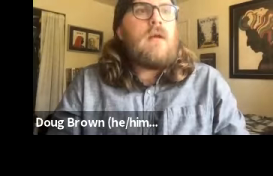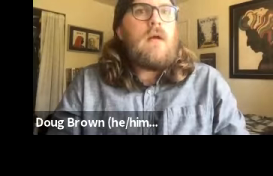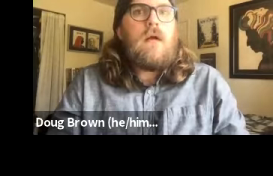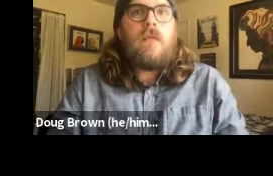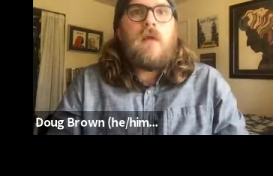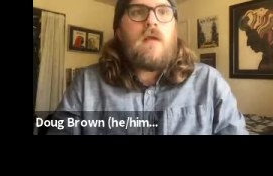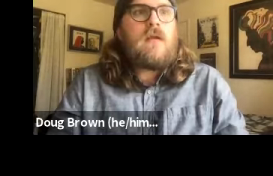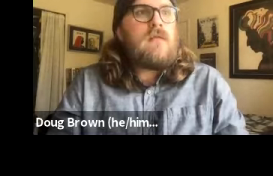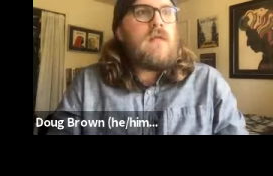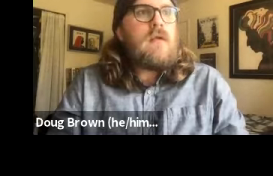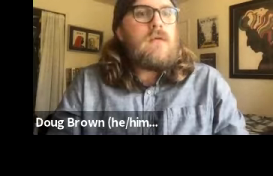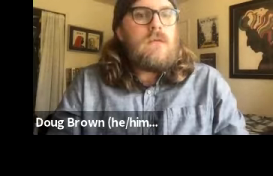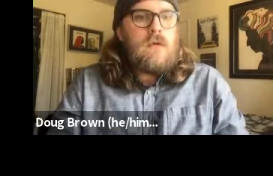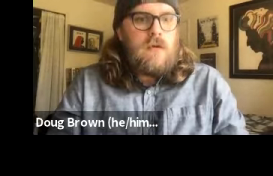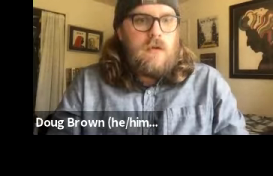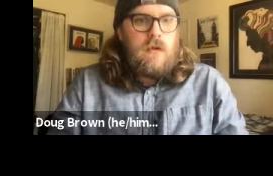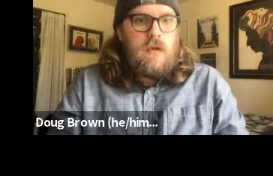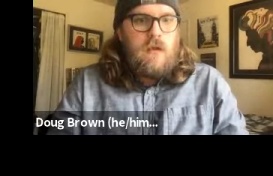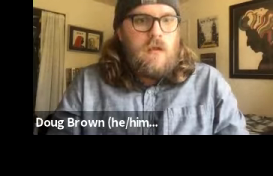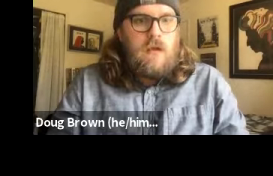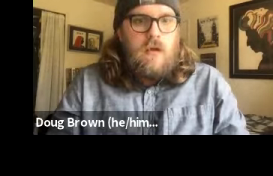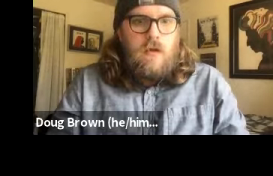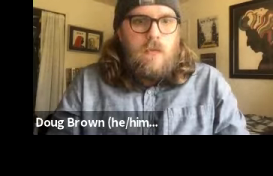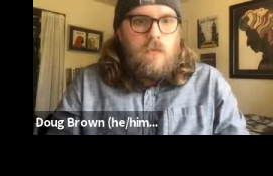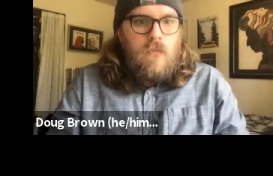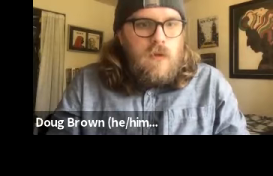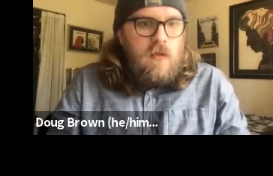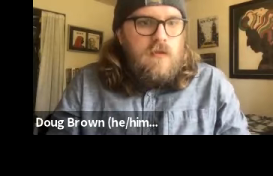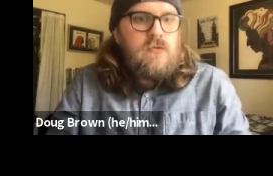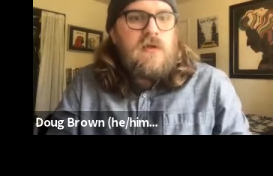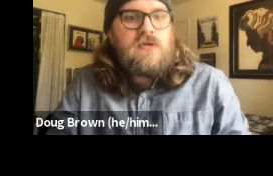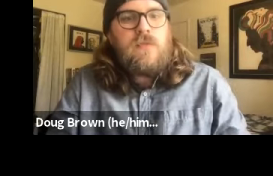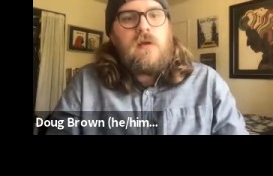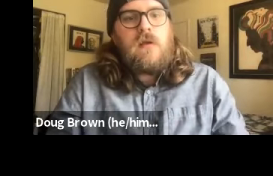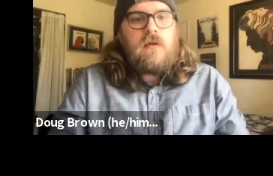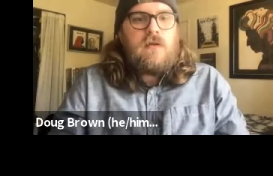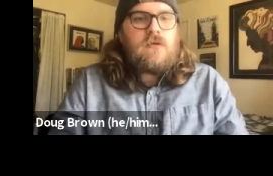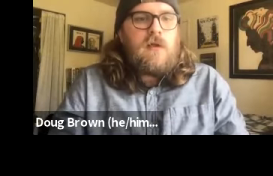And the e-mail address is